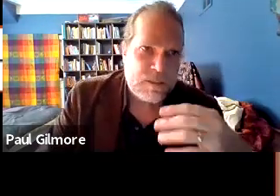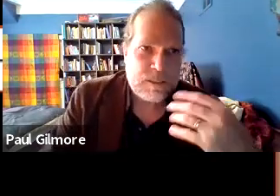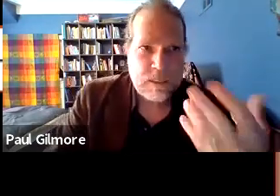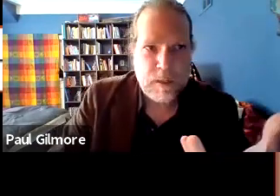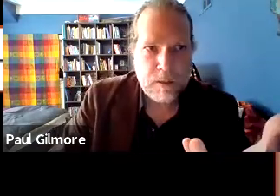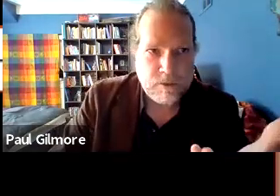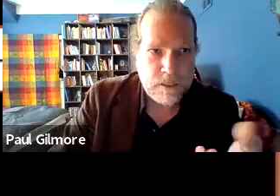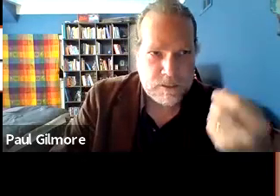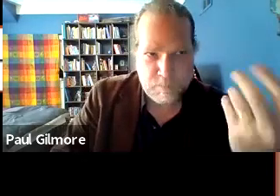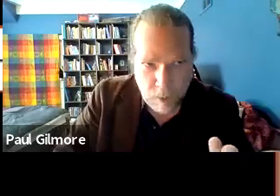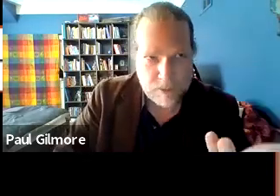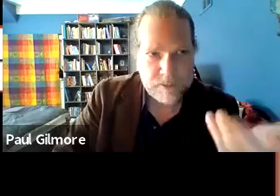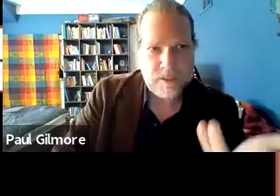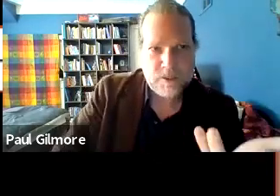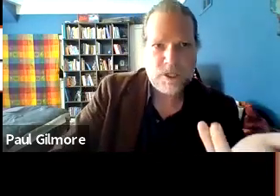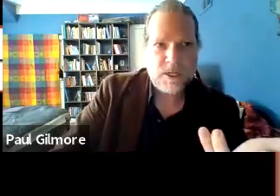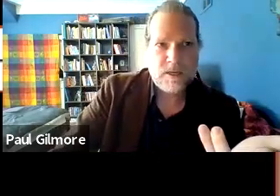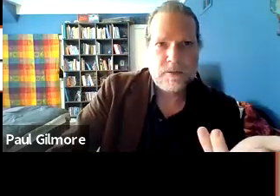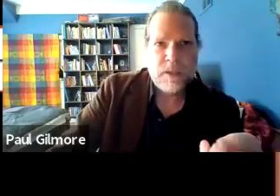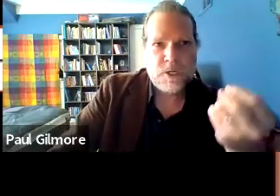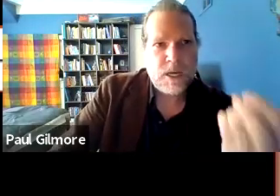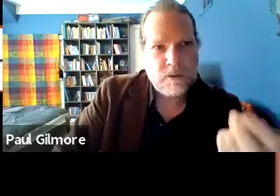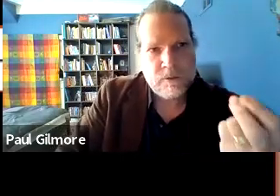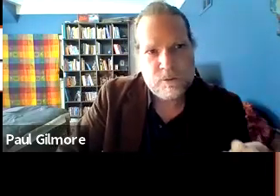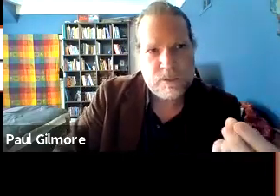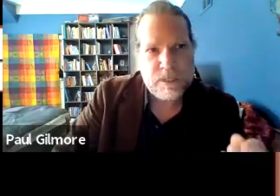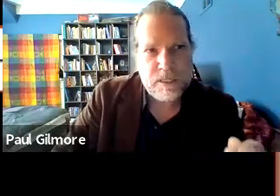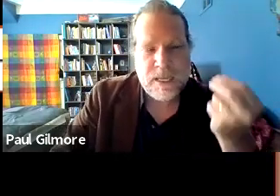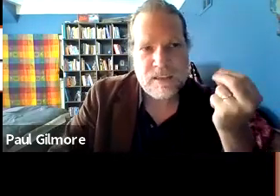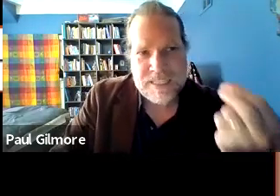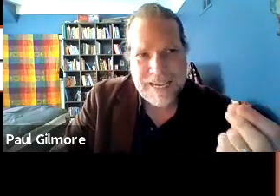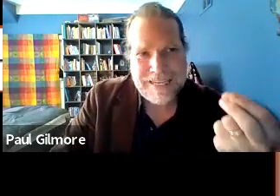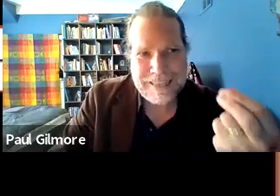this is little polonium. This is Poland in Chicago, Chicago used to be the second